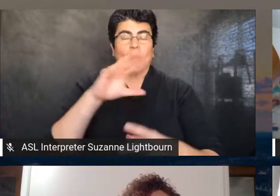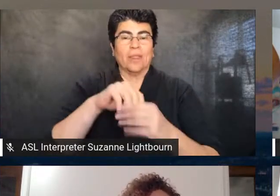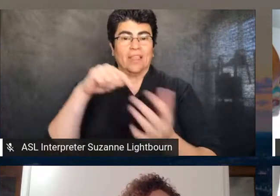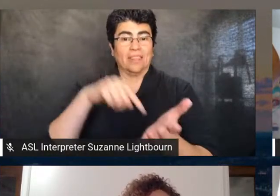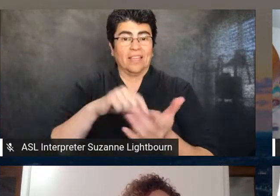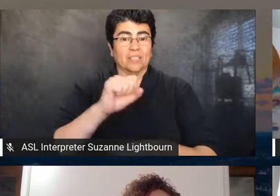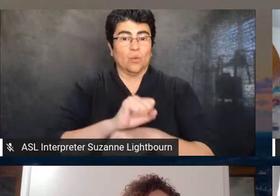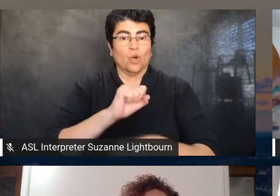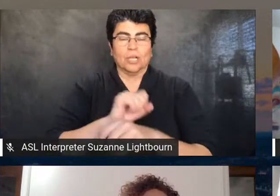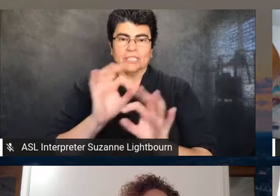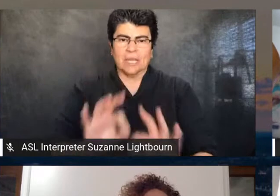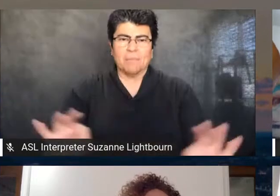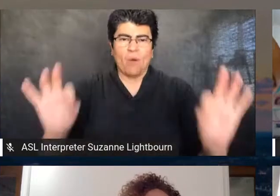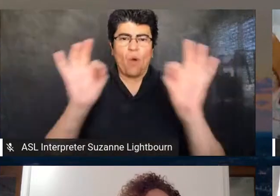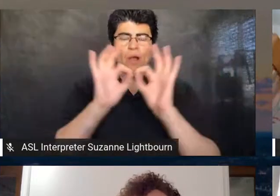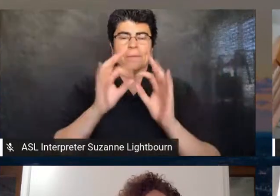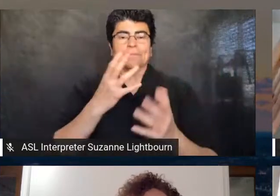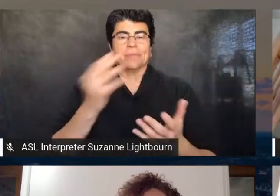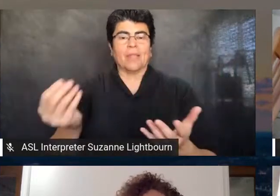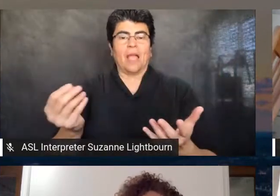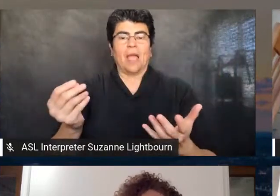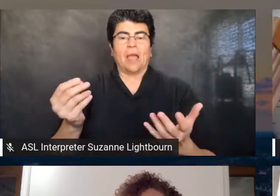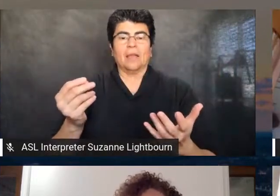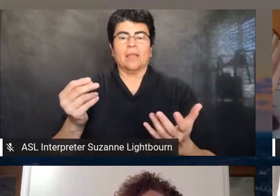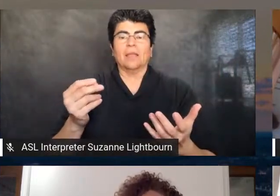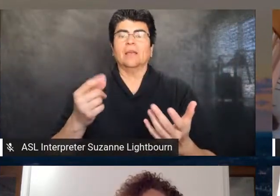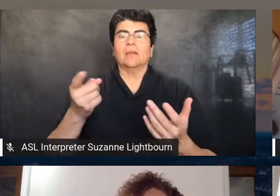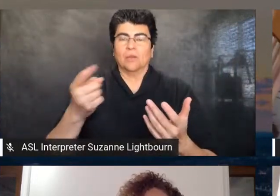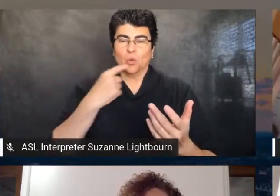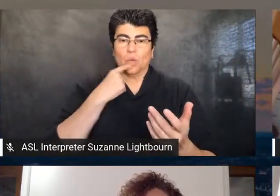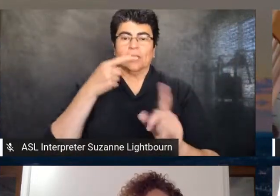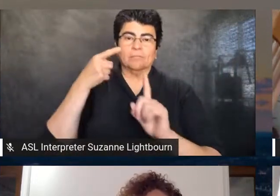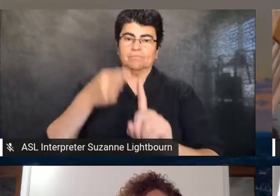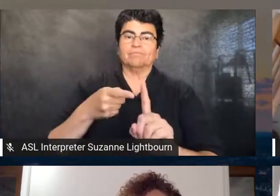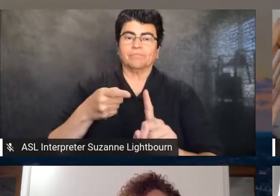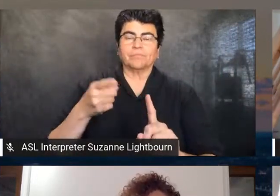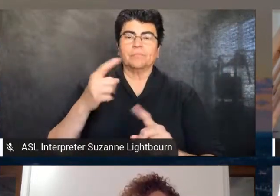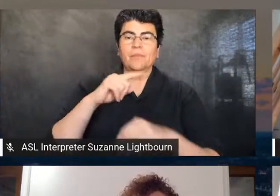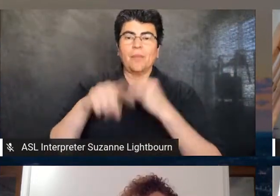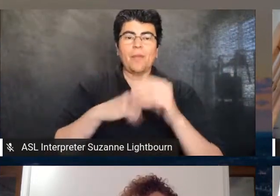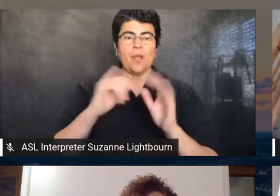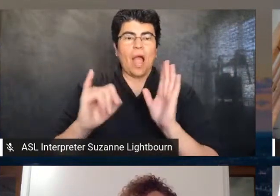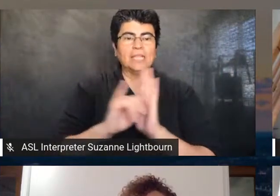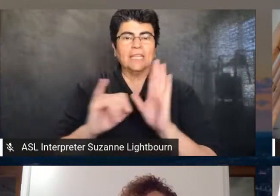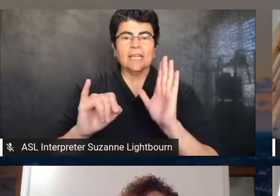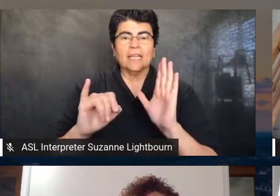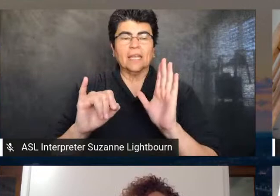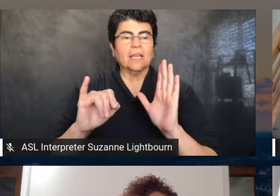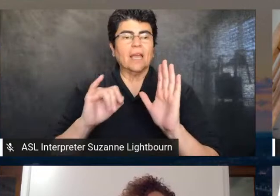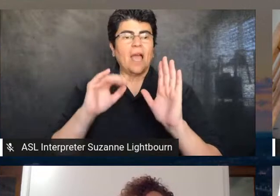and Obi, this connects to your point about identity and how on one hand,